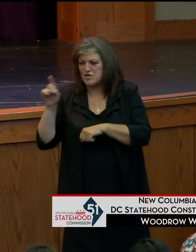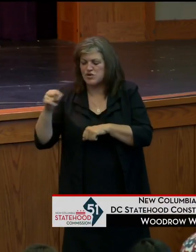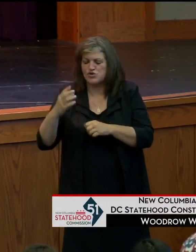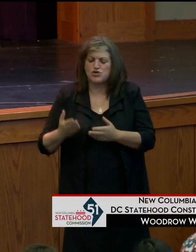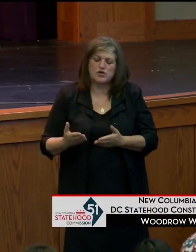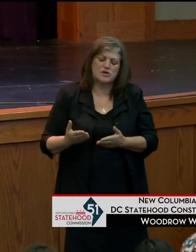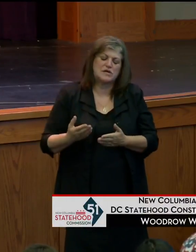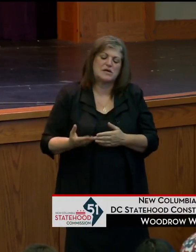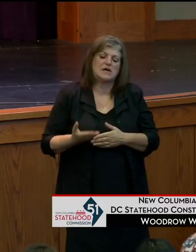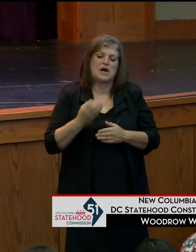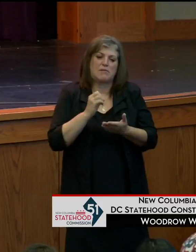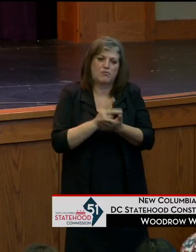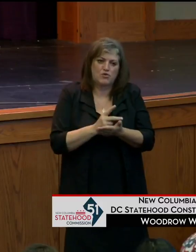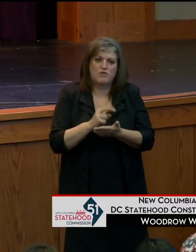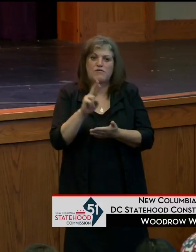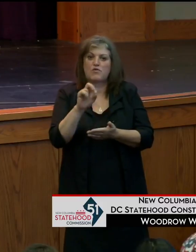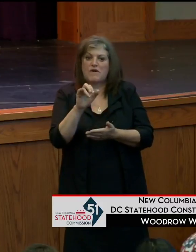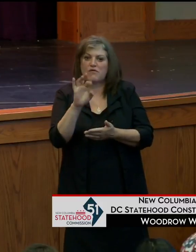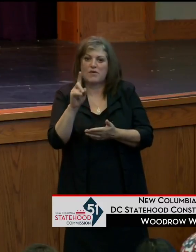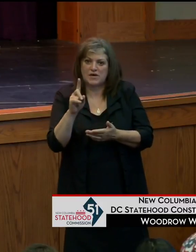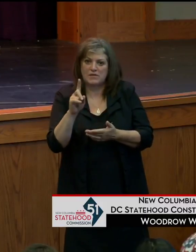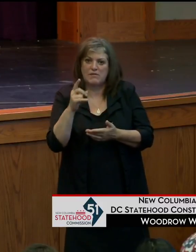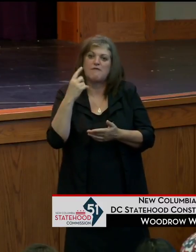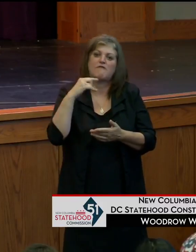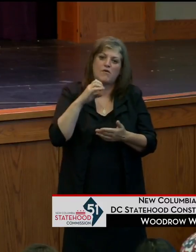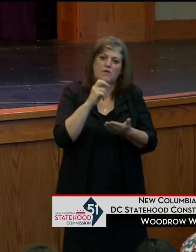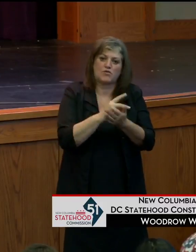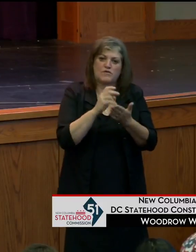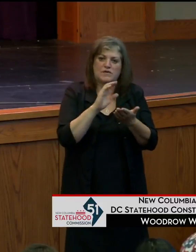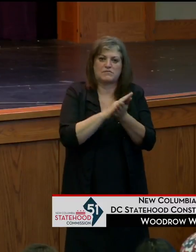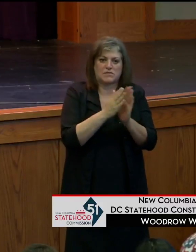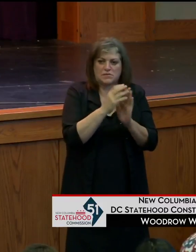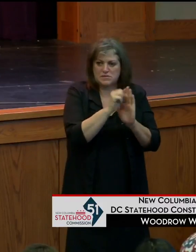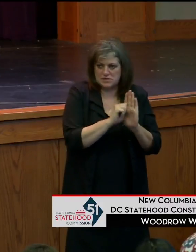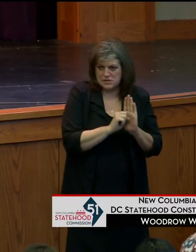APPROVE STATEHOOD WHICH I HOPE WE WILL DO UNANIMOUSLY.